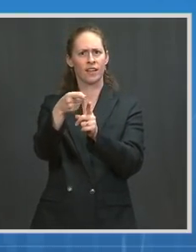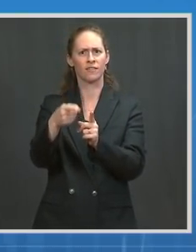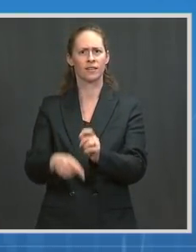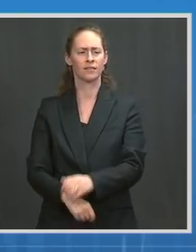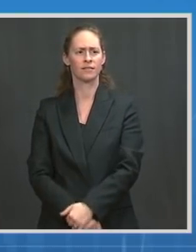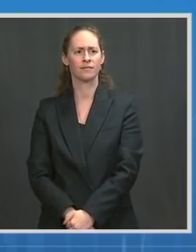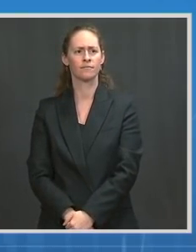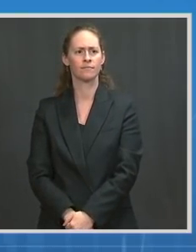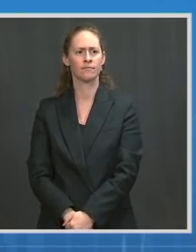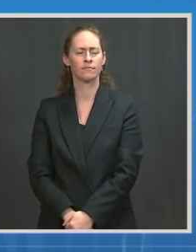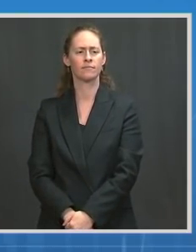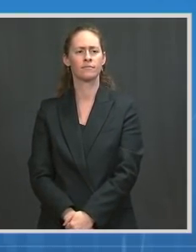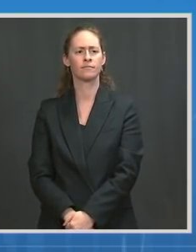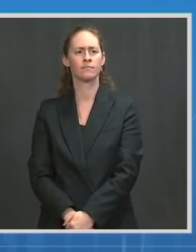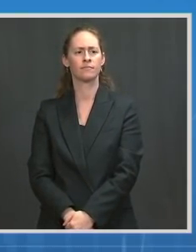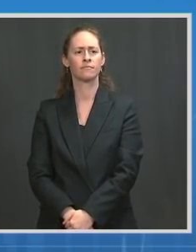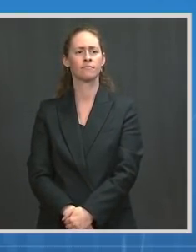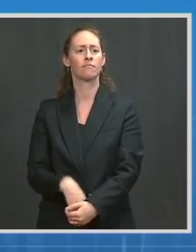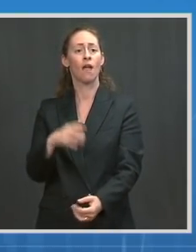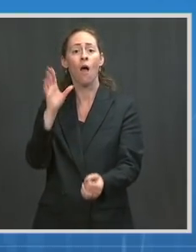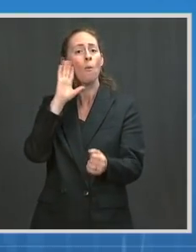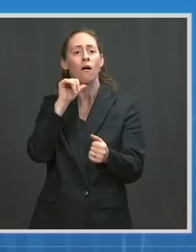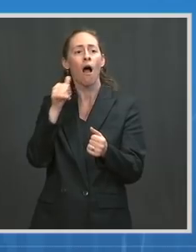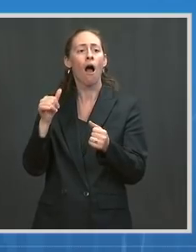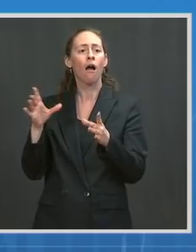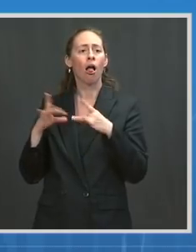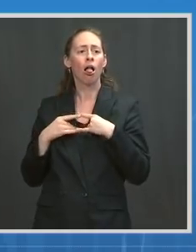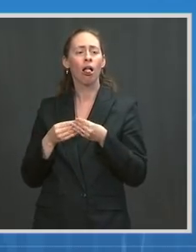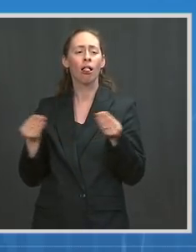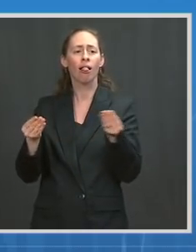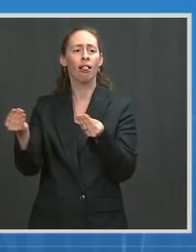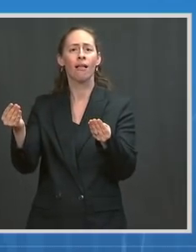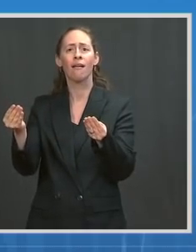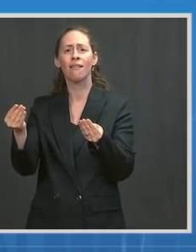Mr. Slavitt: Great. Would someone get some water? Okay, next question.